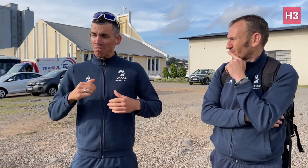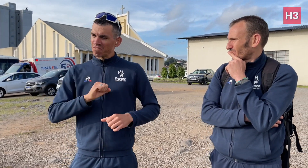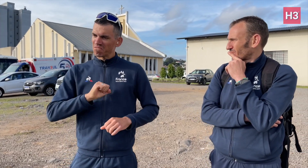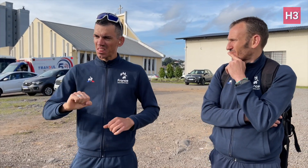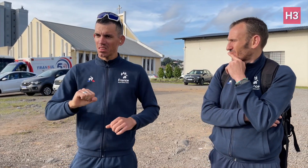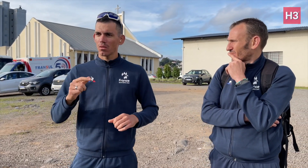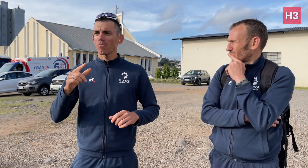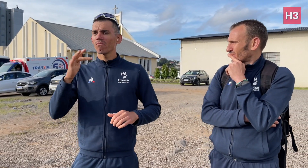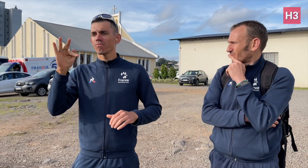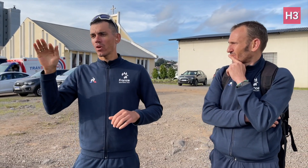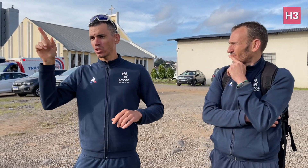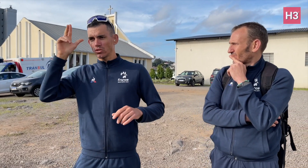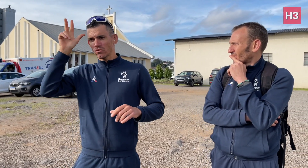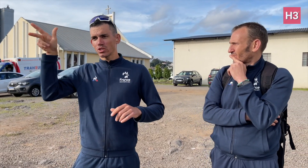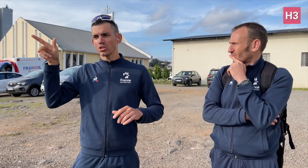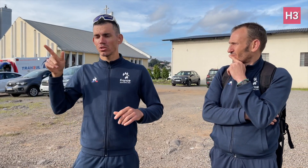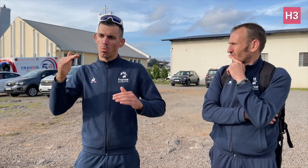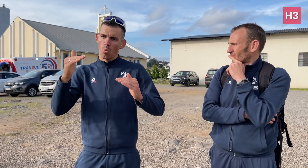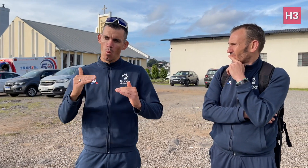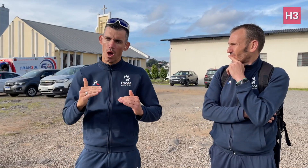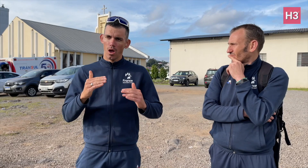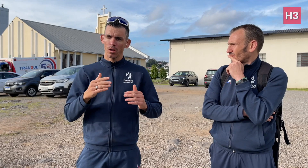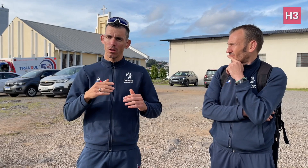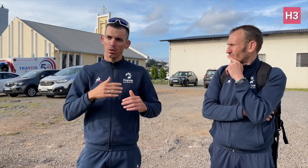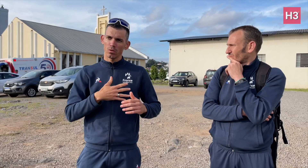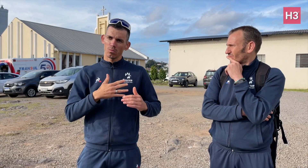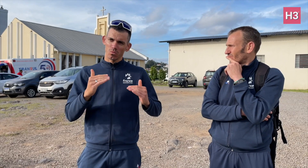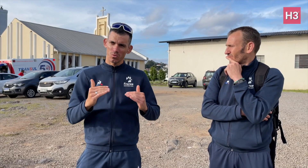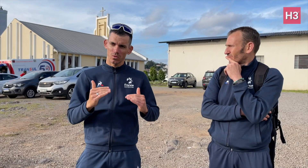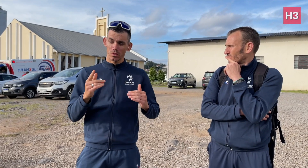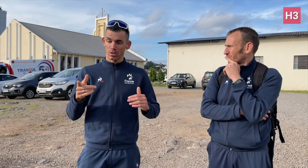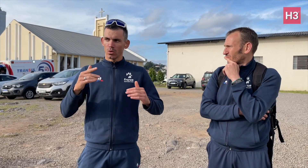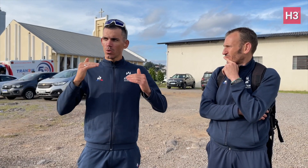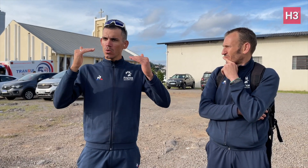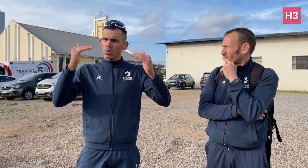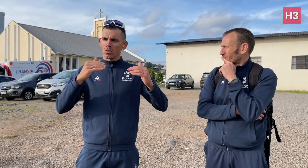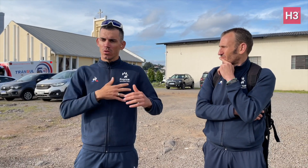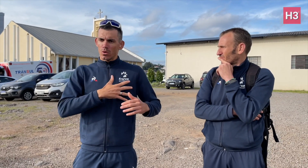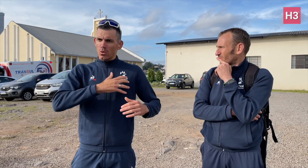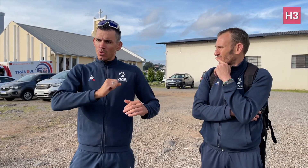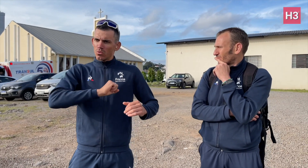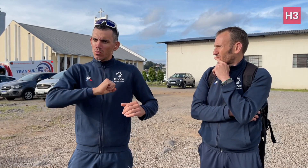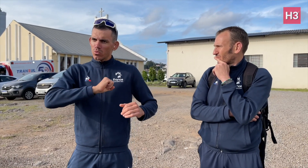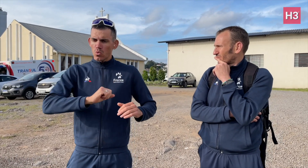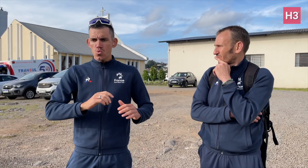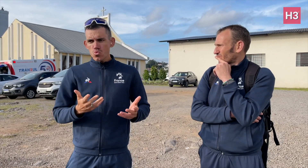My heart’s pounding hard and I’ve had a heavy breathing issue. It didn’t happen in France, but here, yes it’s an issue.